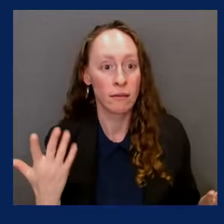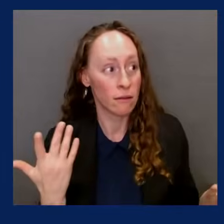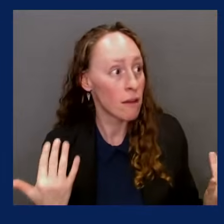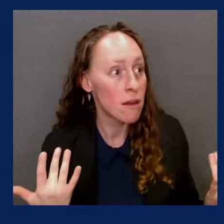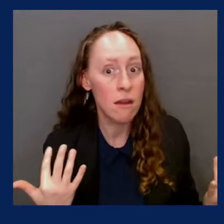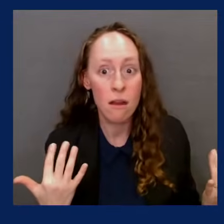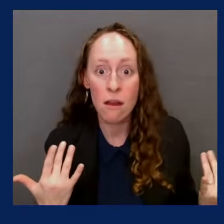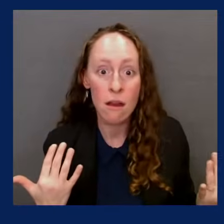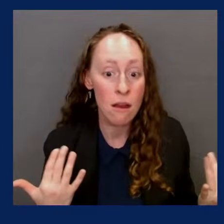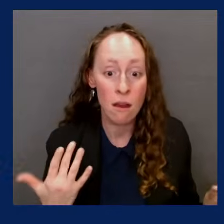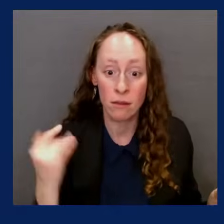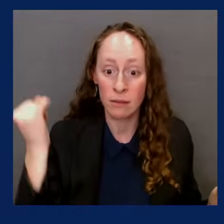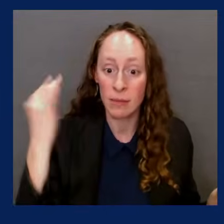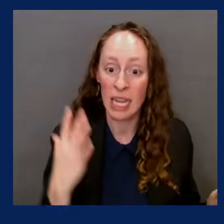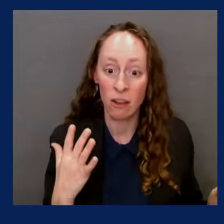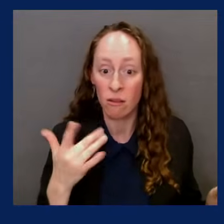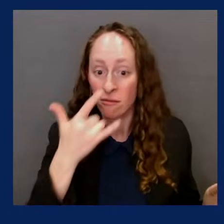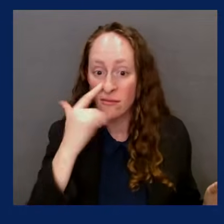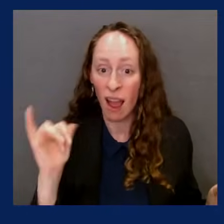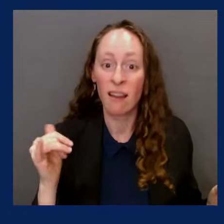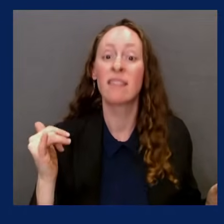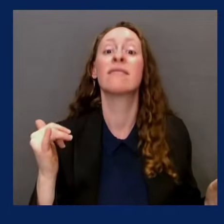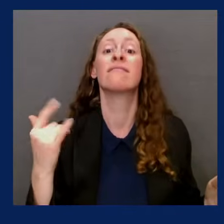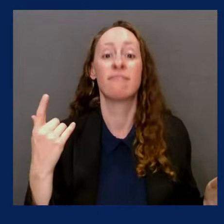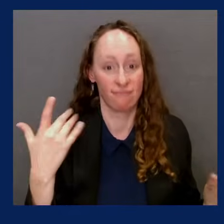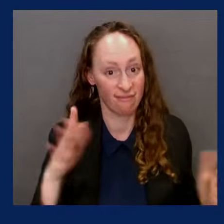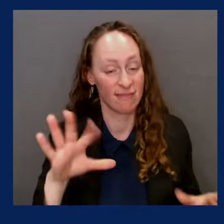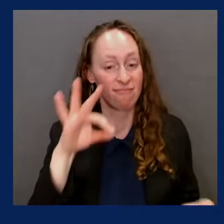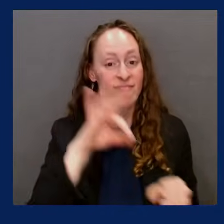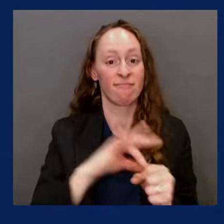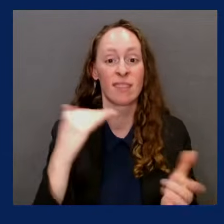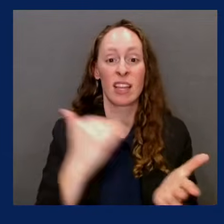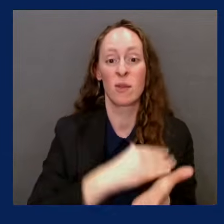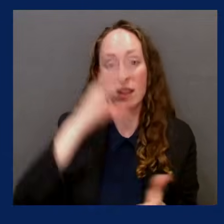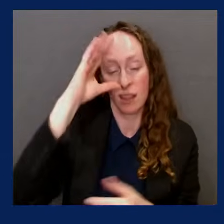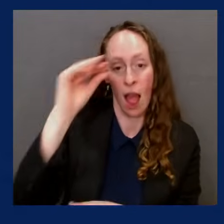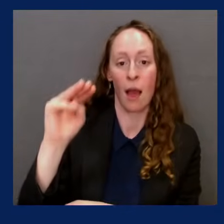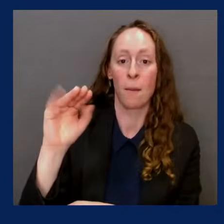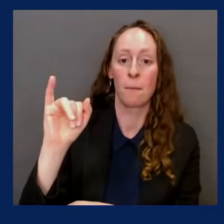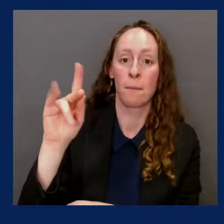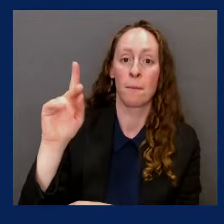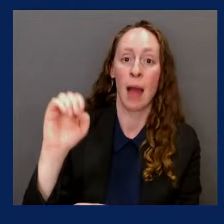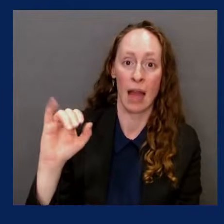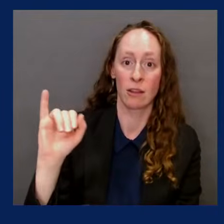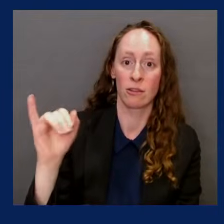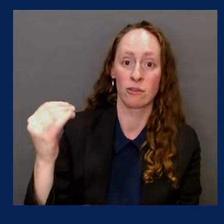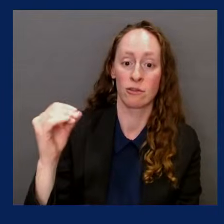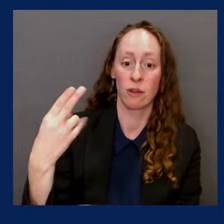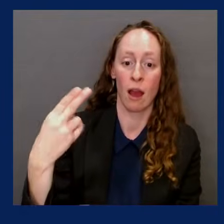Mike Johnson from Louisiana, to that role. But are you worried that grid- -- the gridlock in Washington will hold up